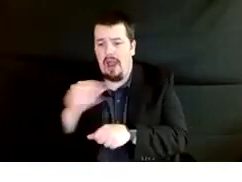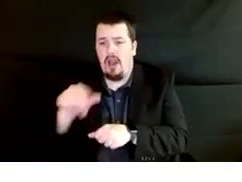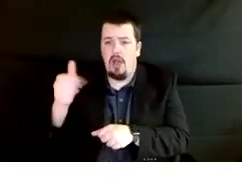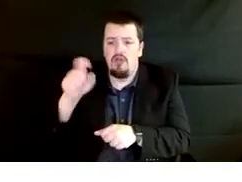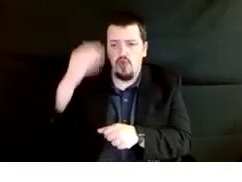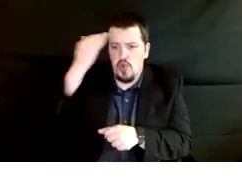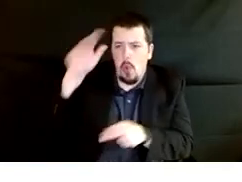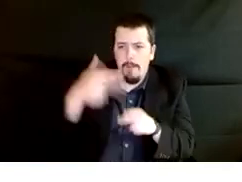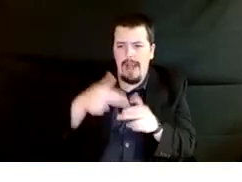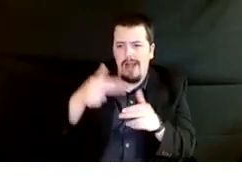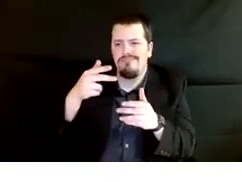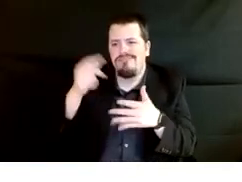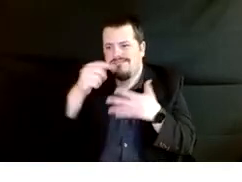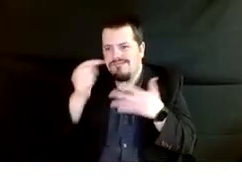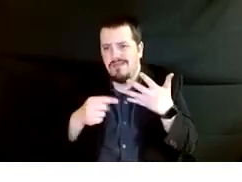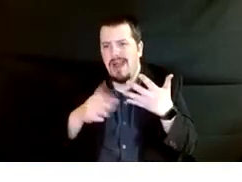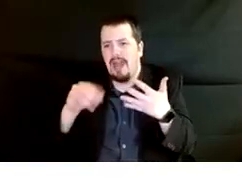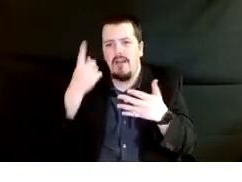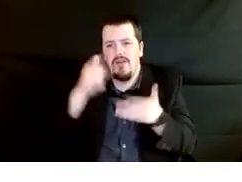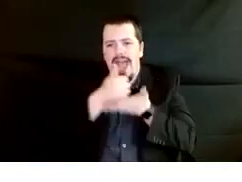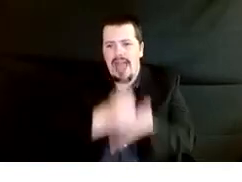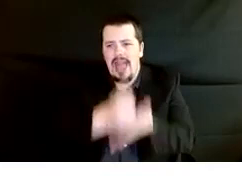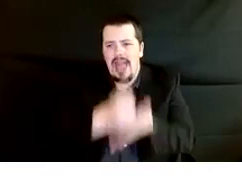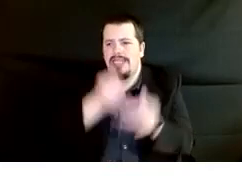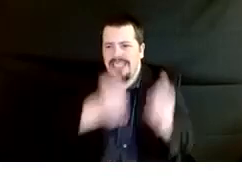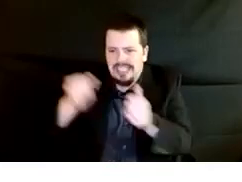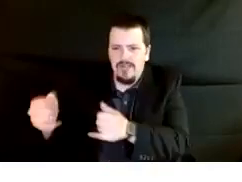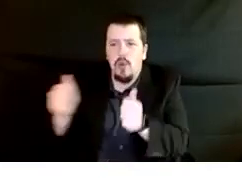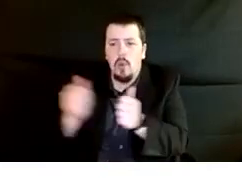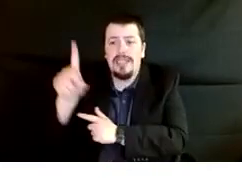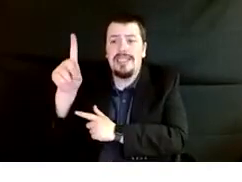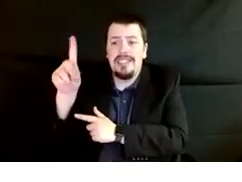well as individuals with disabilities and their families and important people in